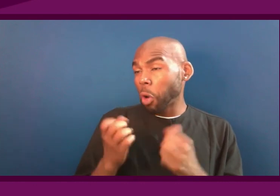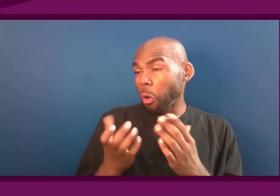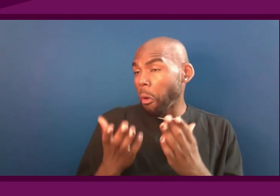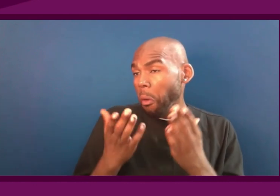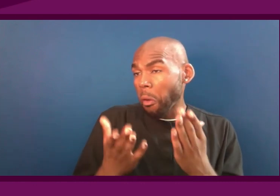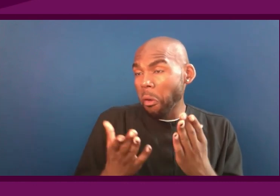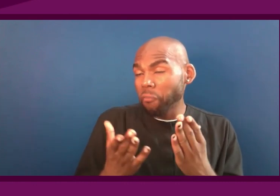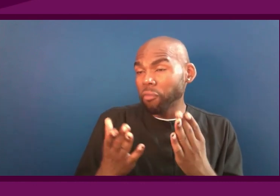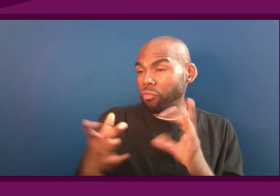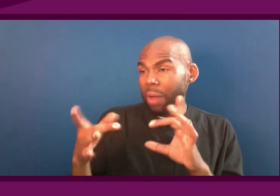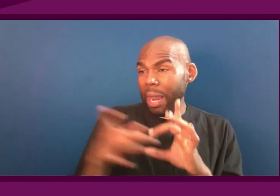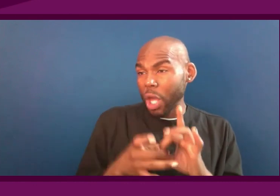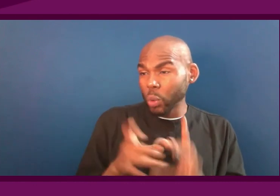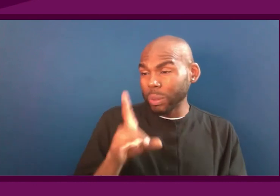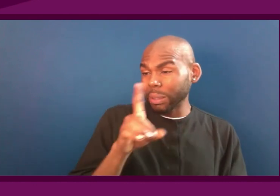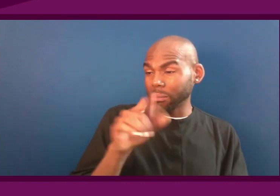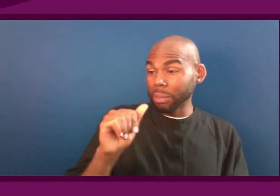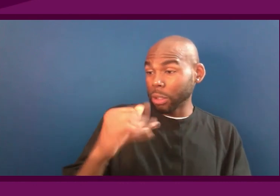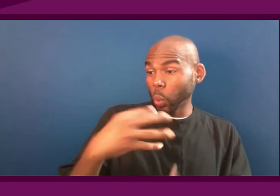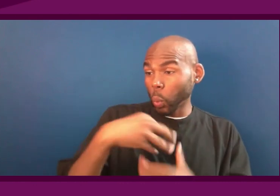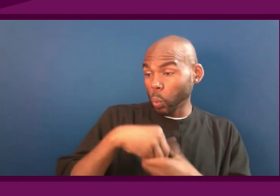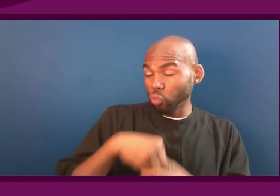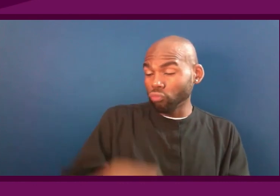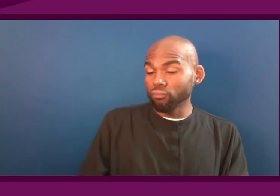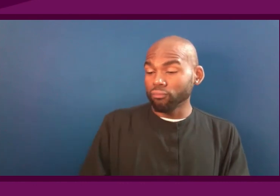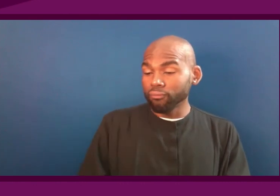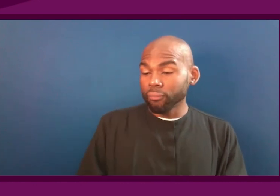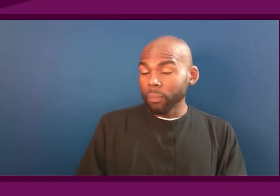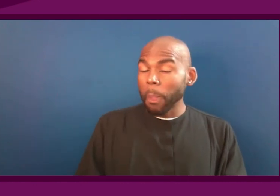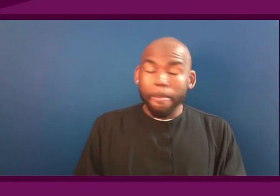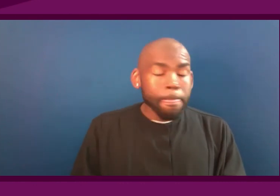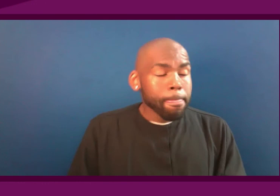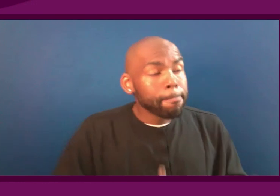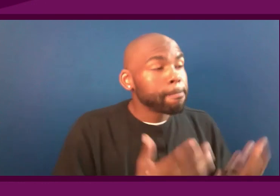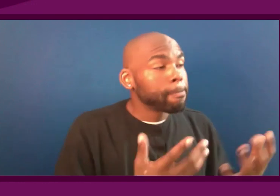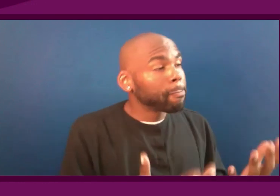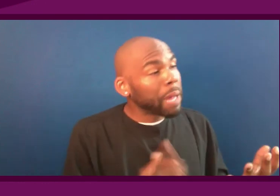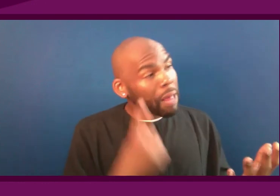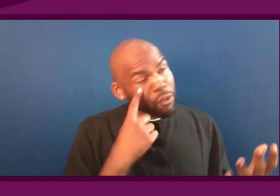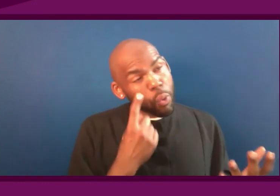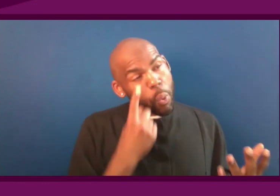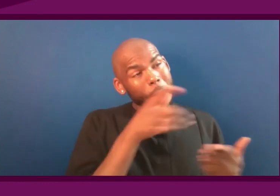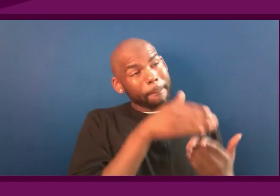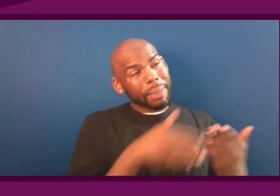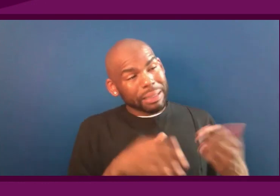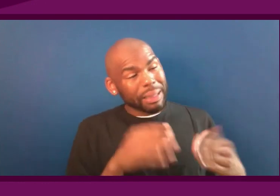disabilities, and if you have other groups see how you can pull those groups together to support